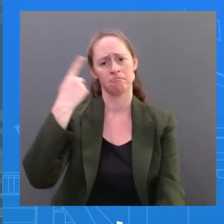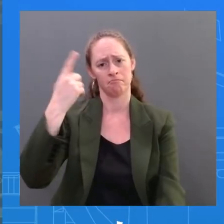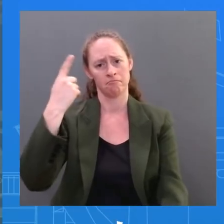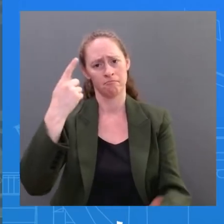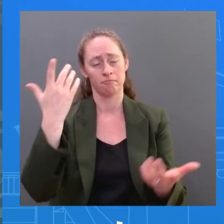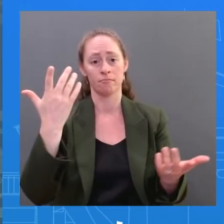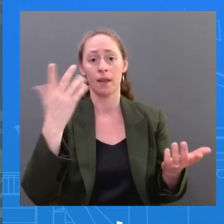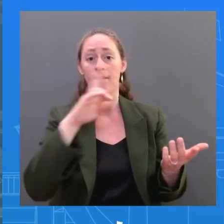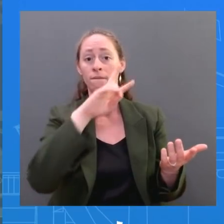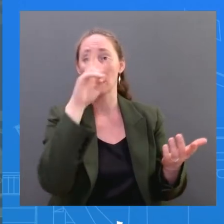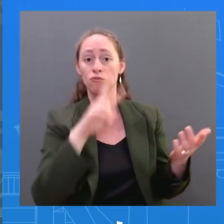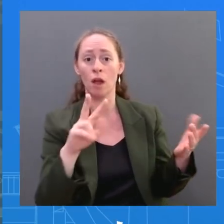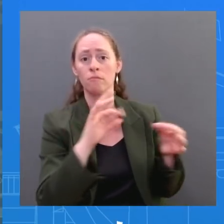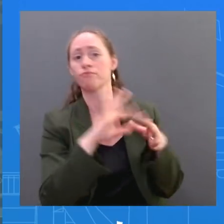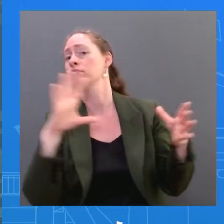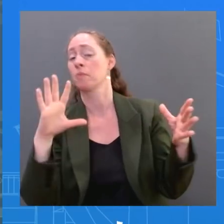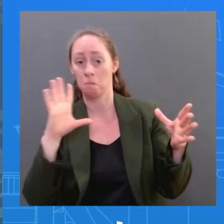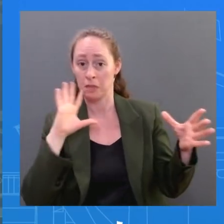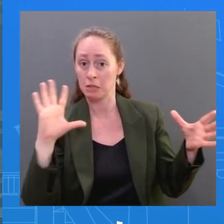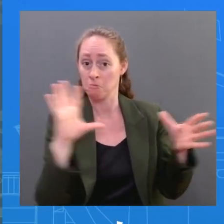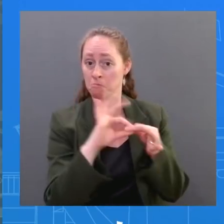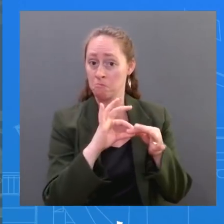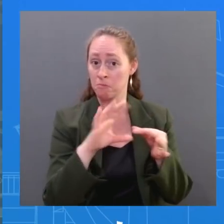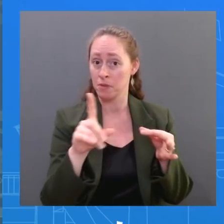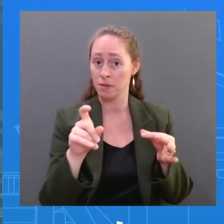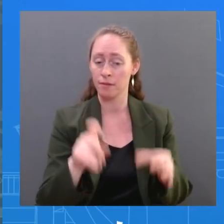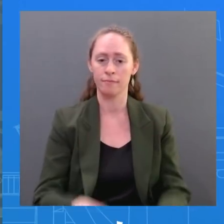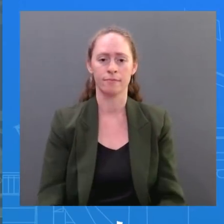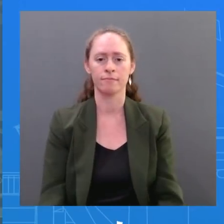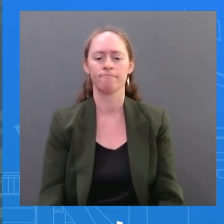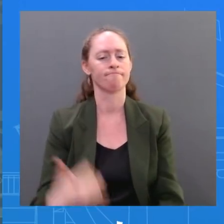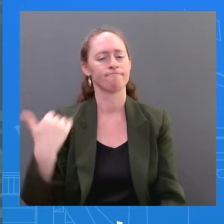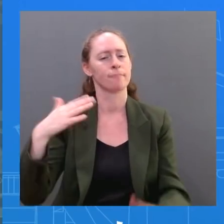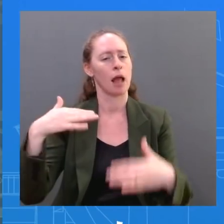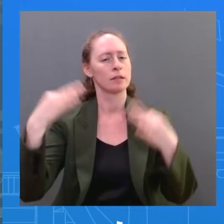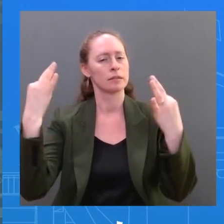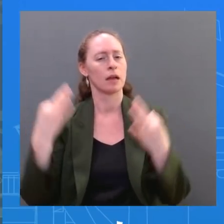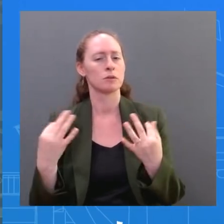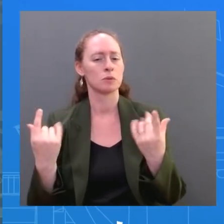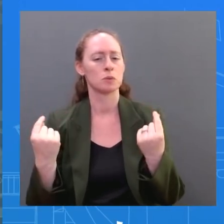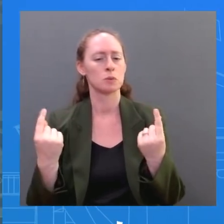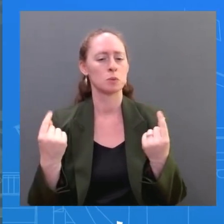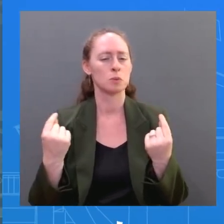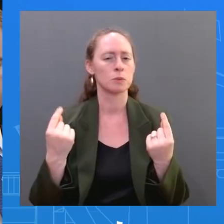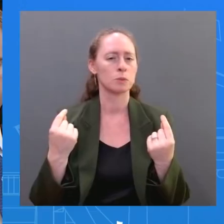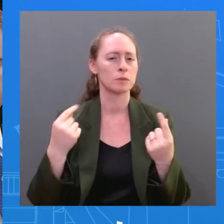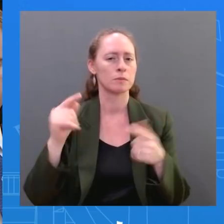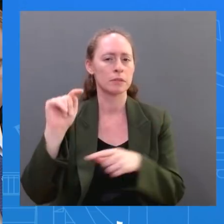of the President's decision on TPS. I don't have anything for you at this time to preview. The Press: And then one last one.